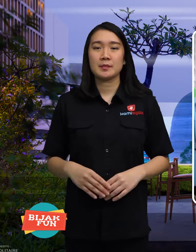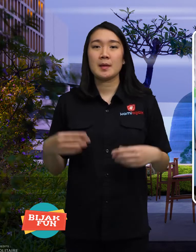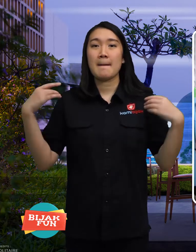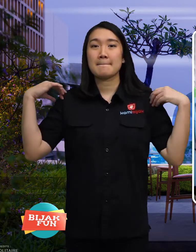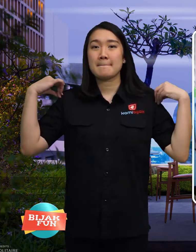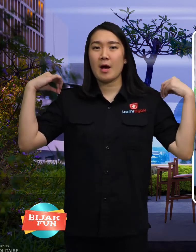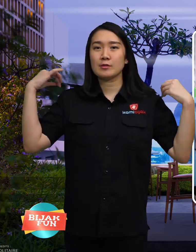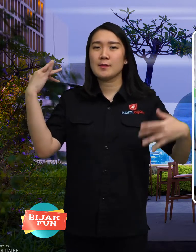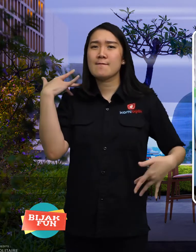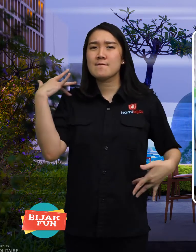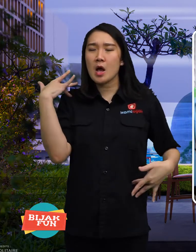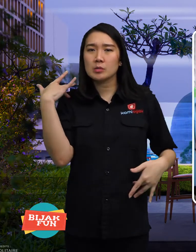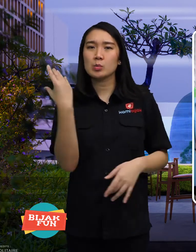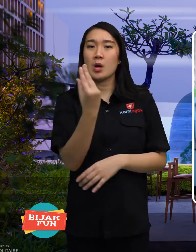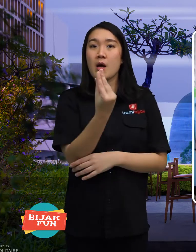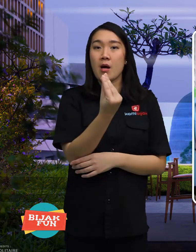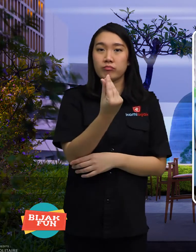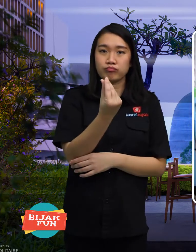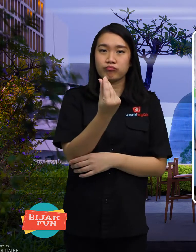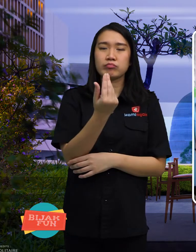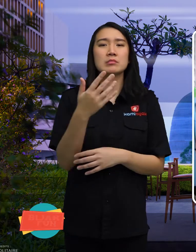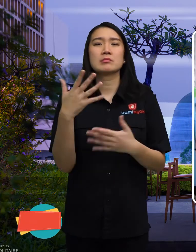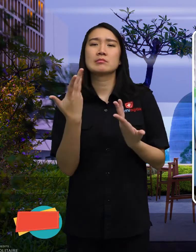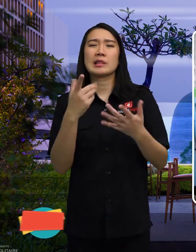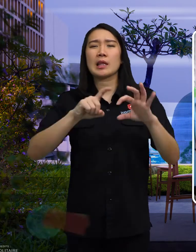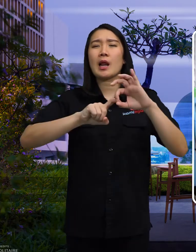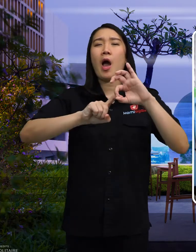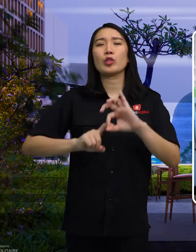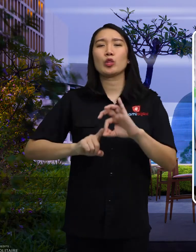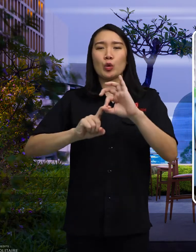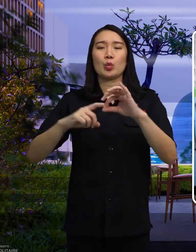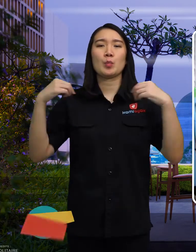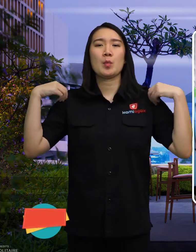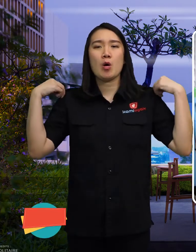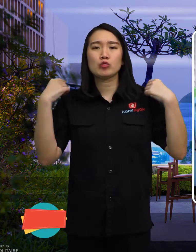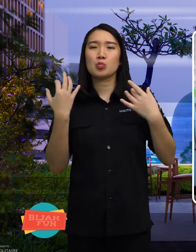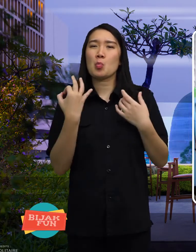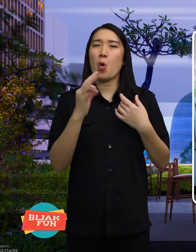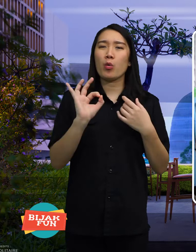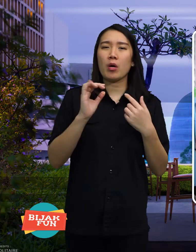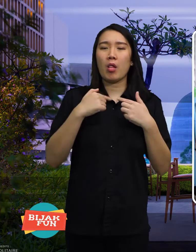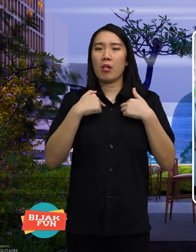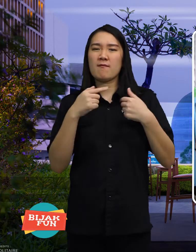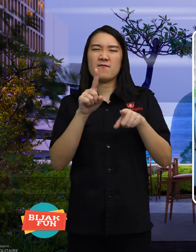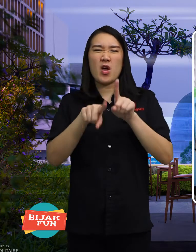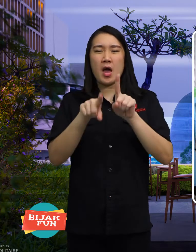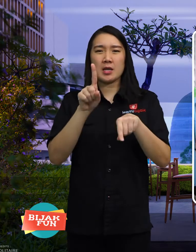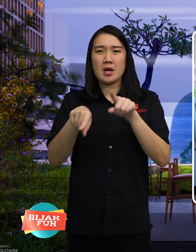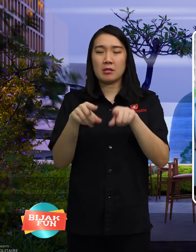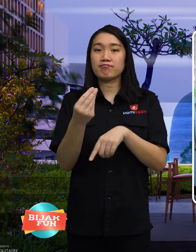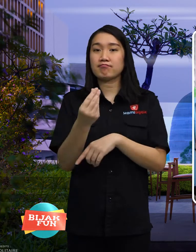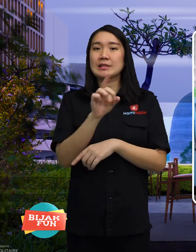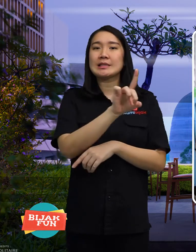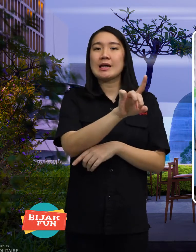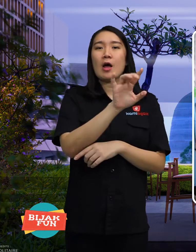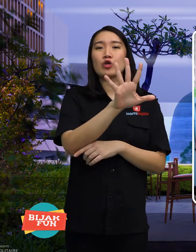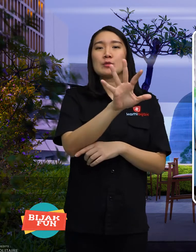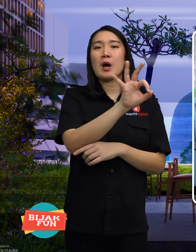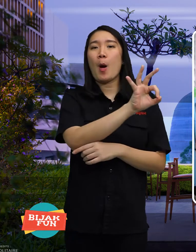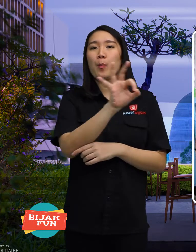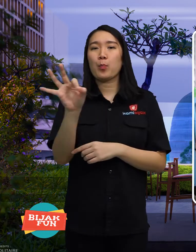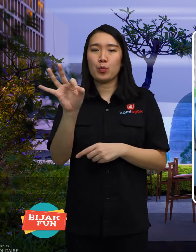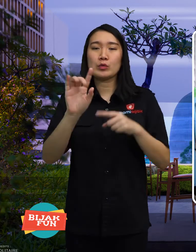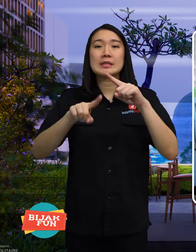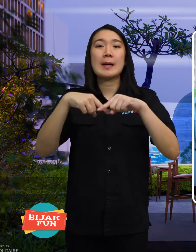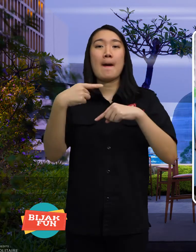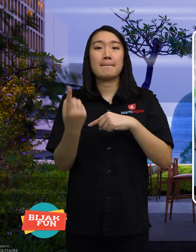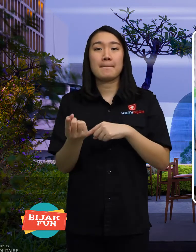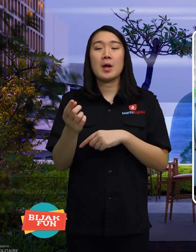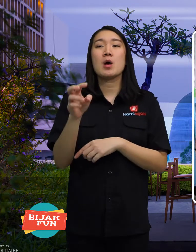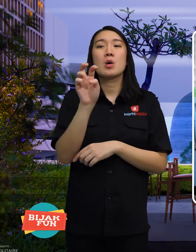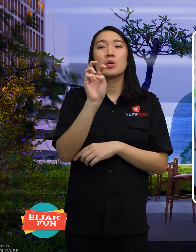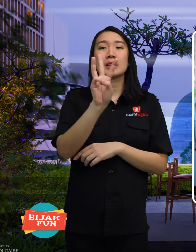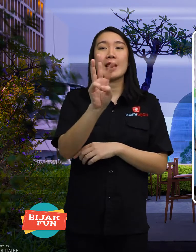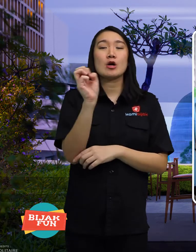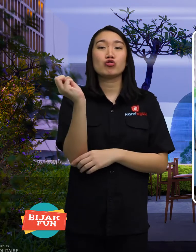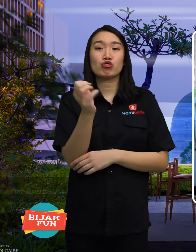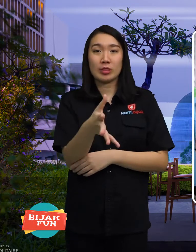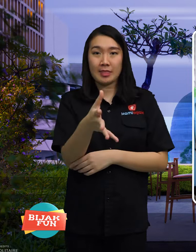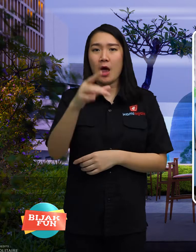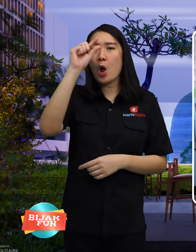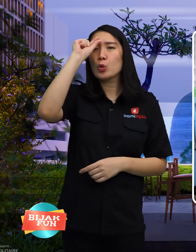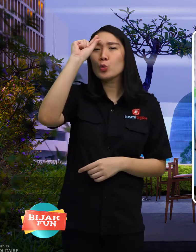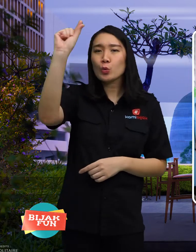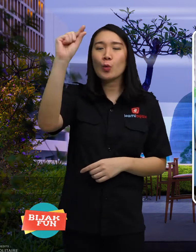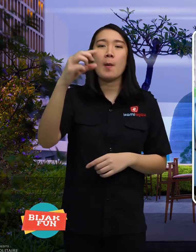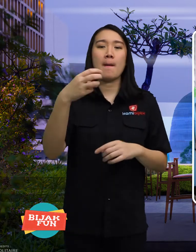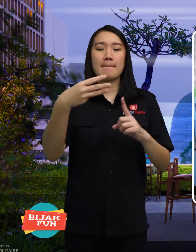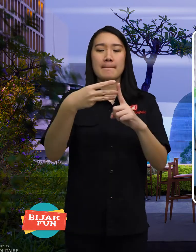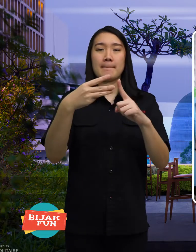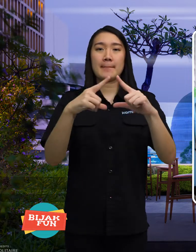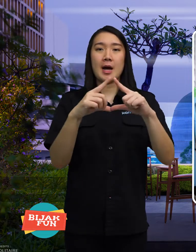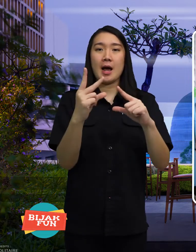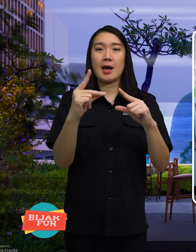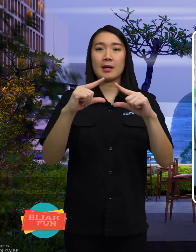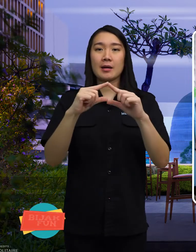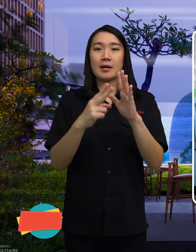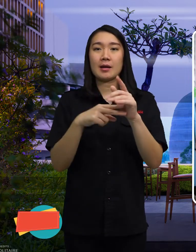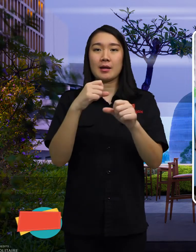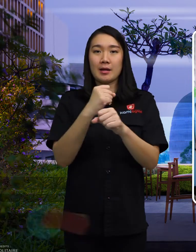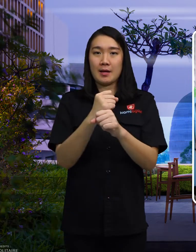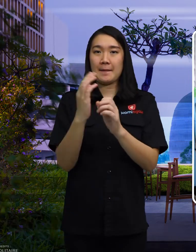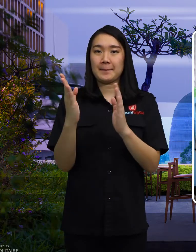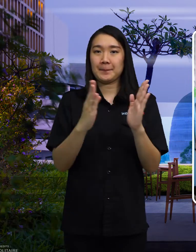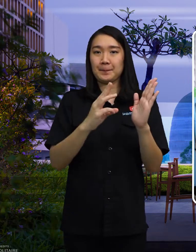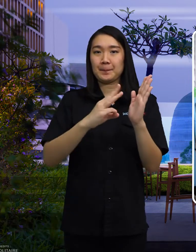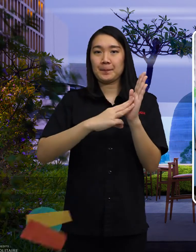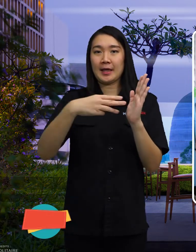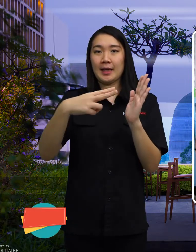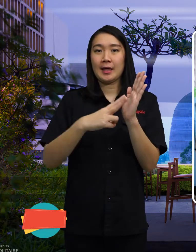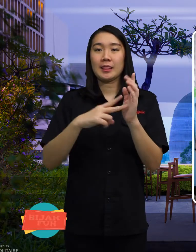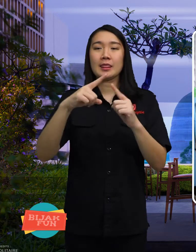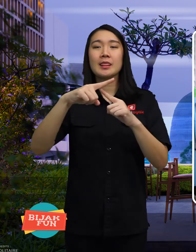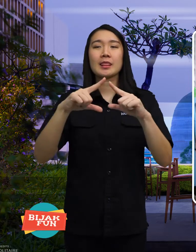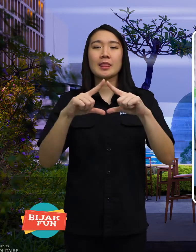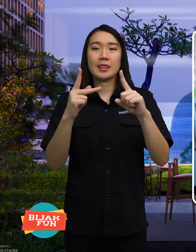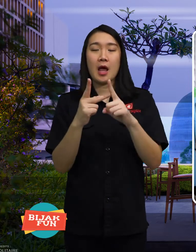For fashion, the price varies depending on the average model an average of Rp. 150 thousand to Rp. 3 million for raw goods,